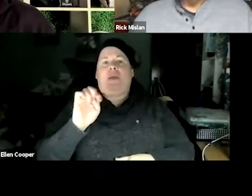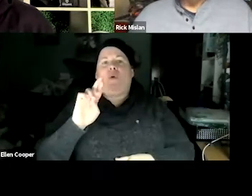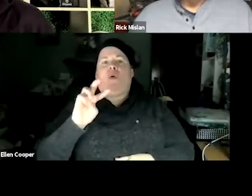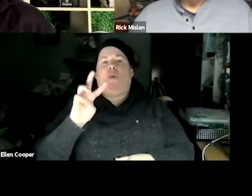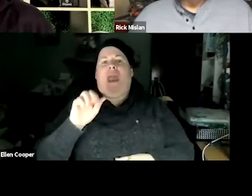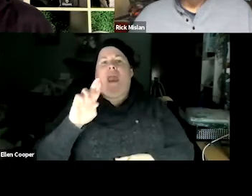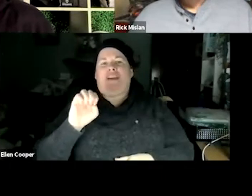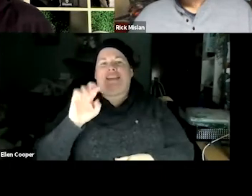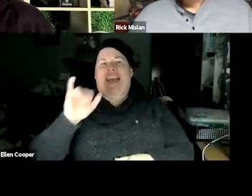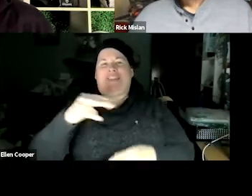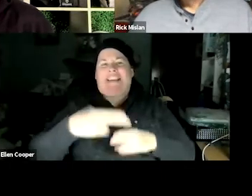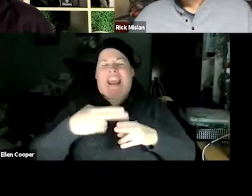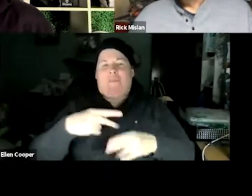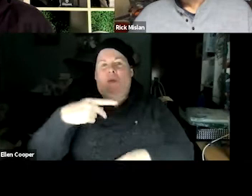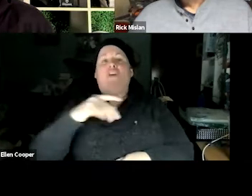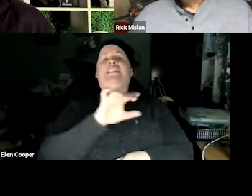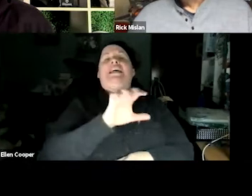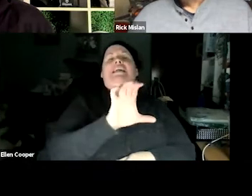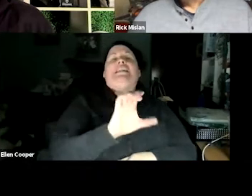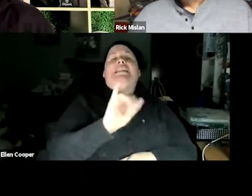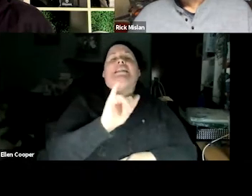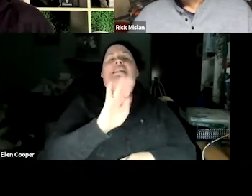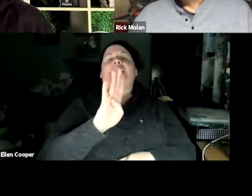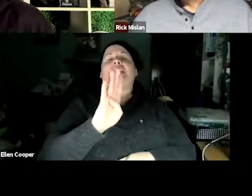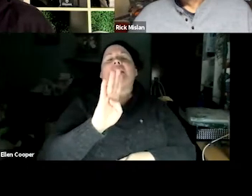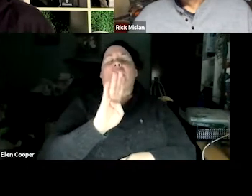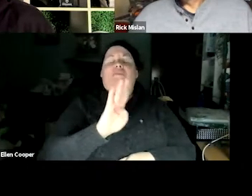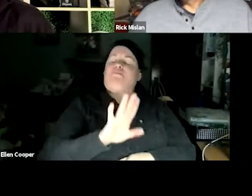CalebBarlow: Yeah, yeah. Cyber wire. CalebBarlow: Yeah, yeah, it's the site,